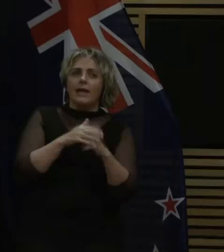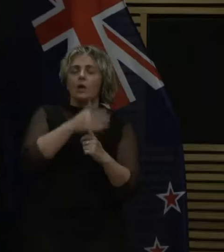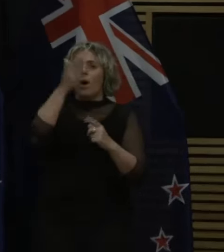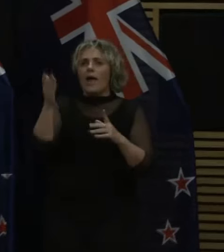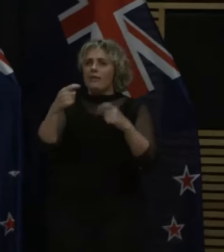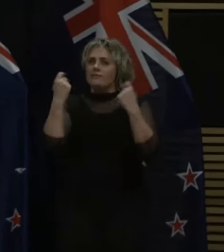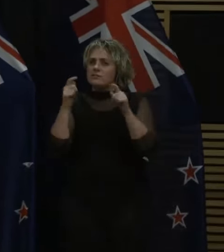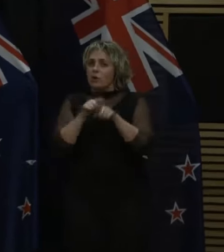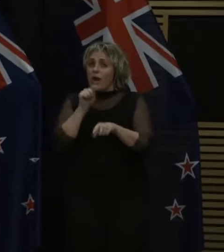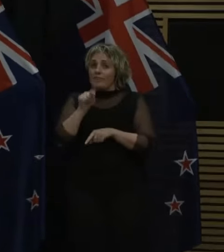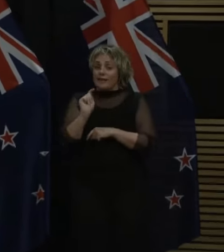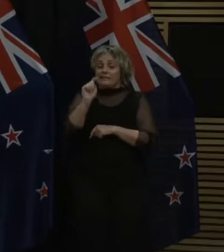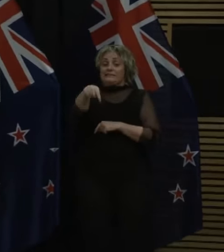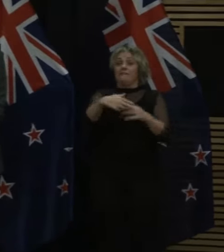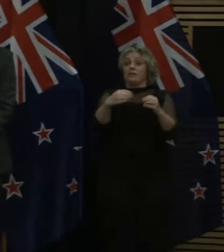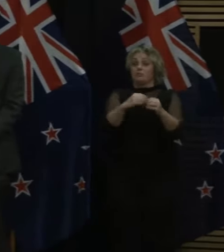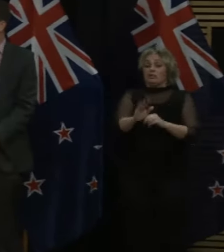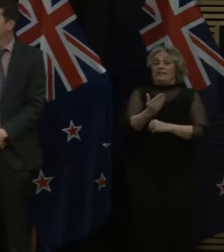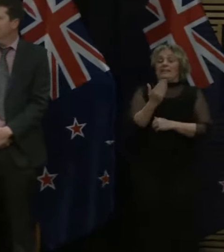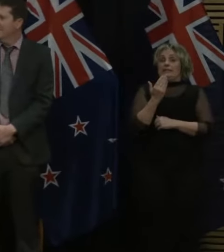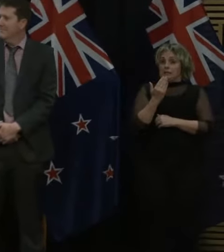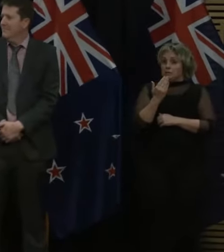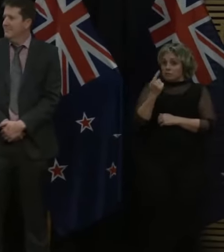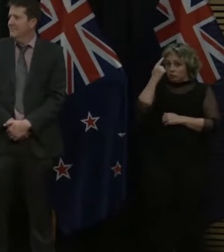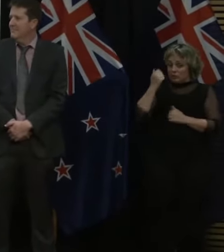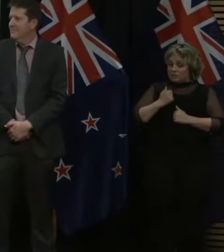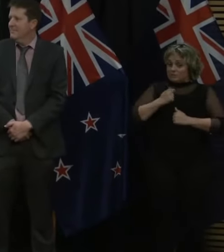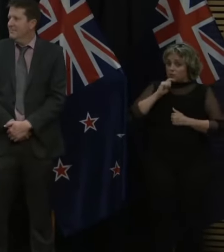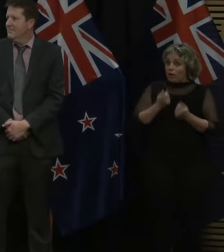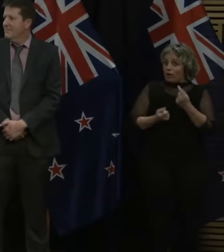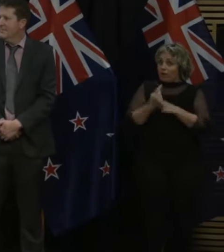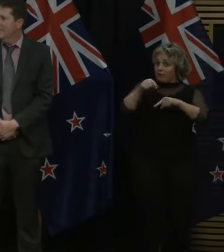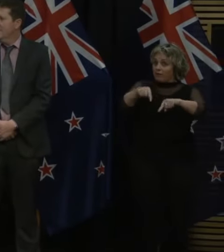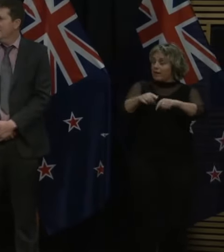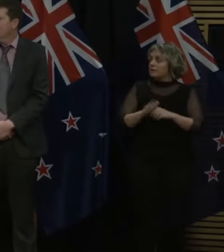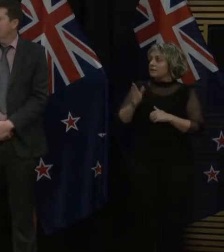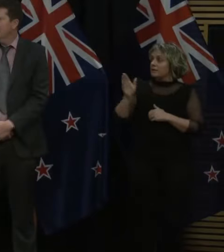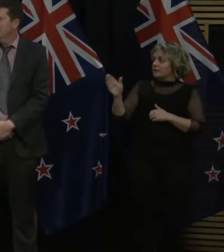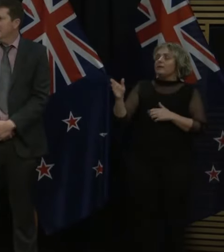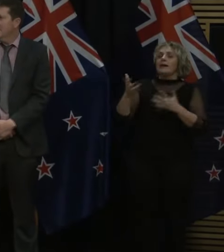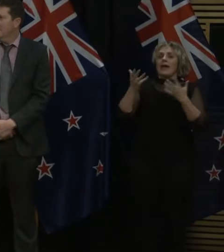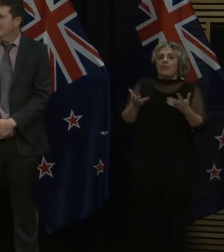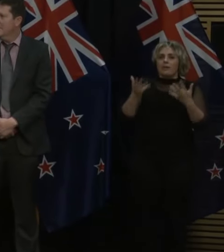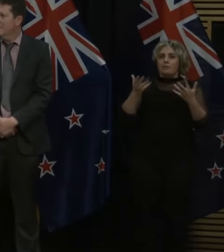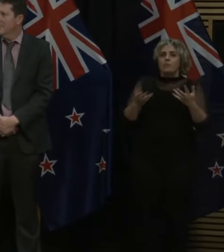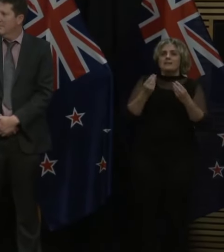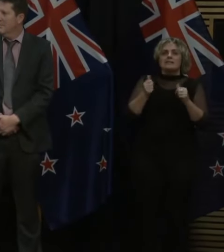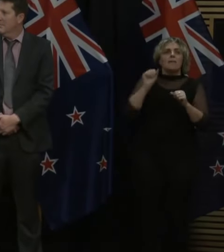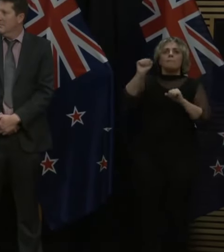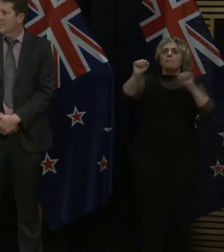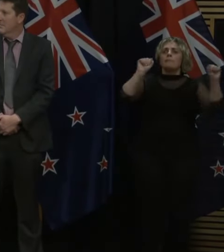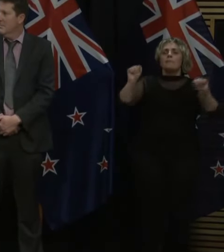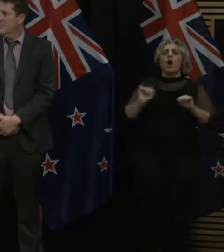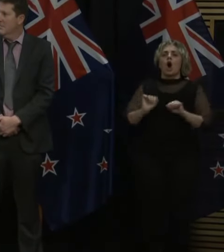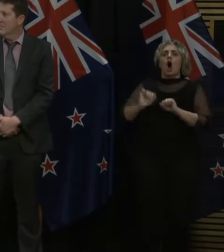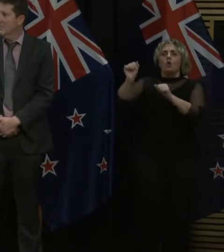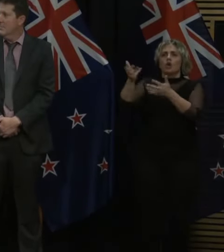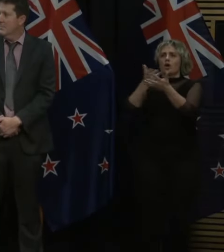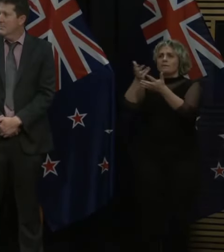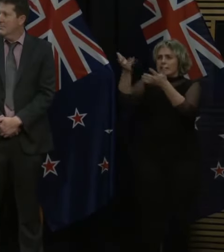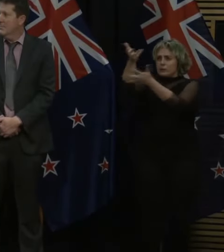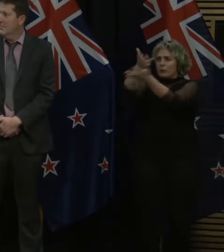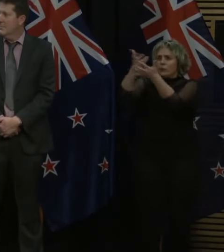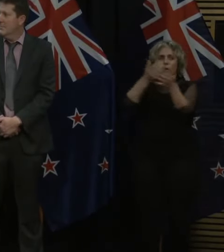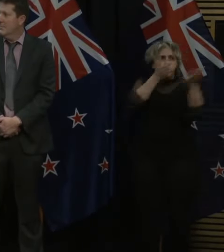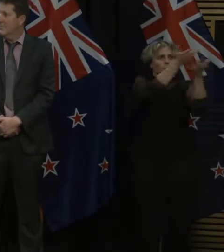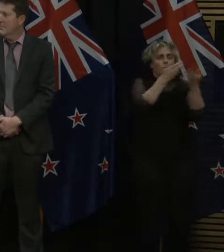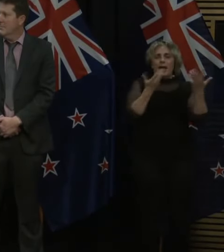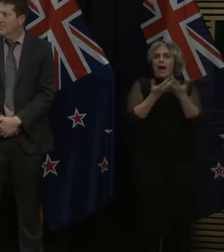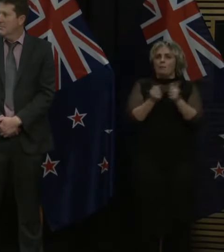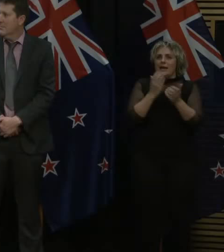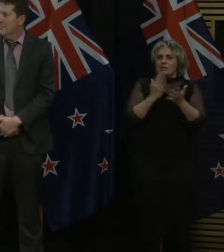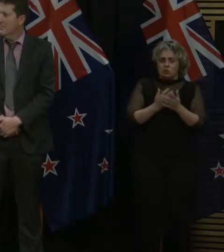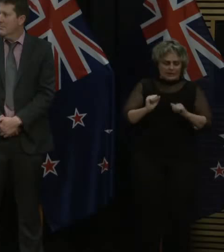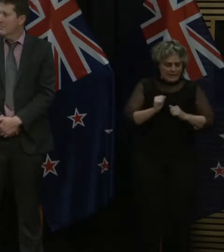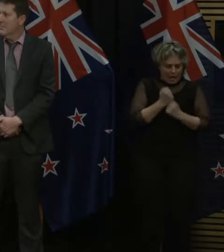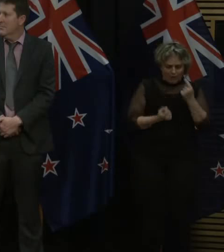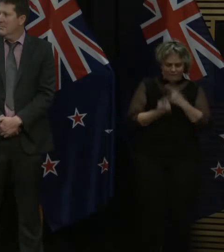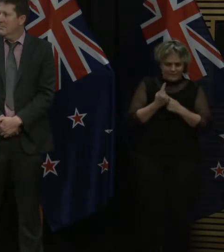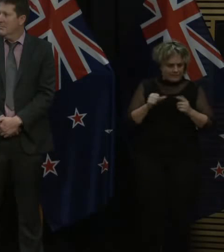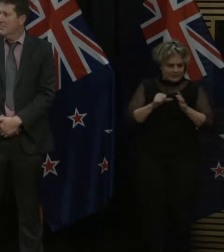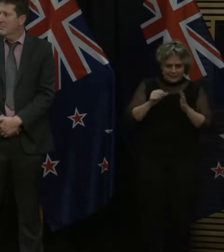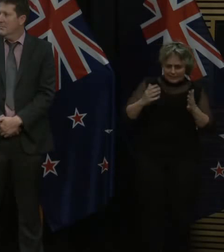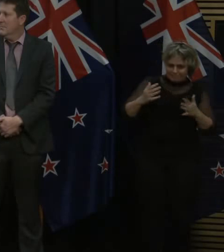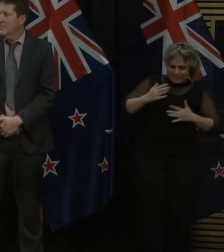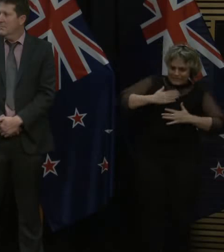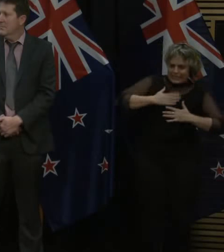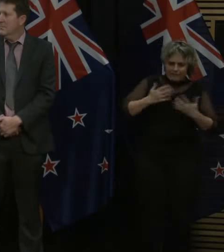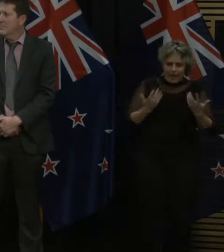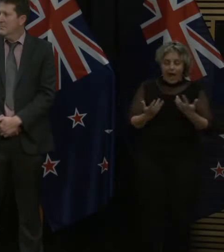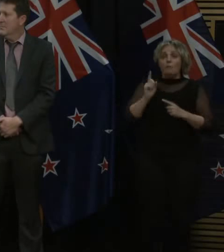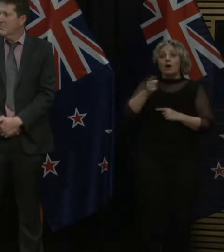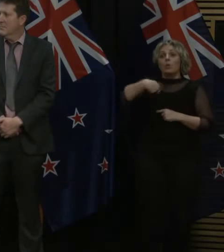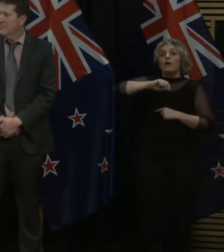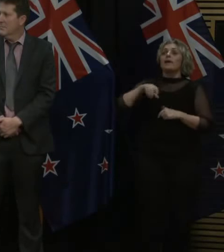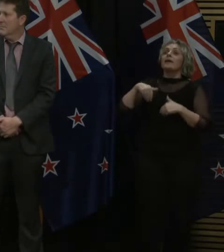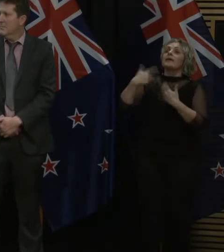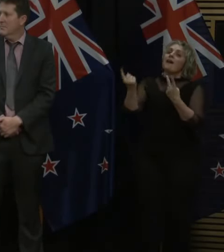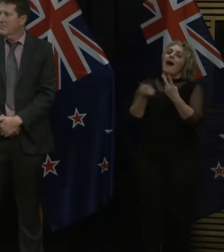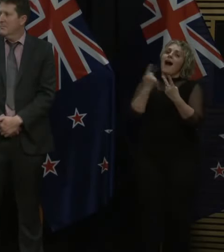Will be rolled out in places